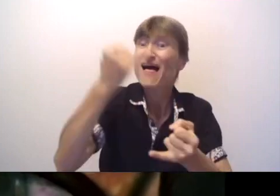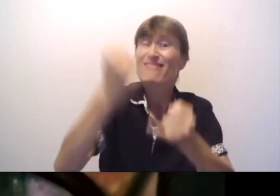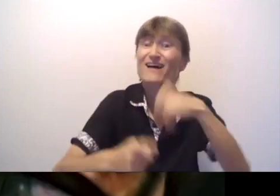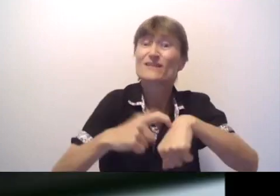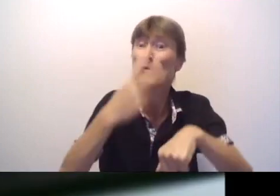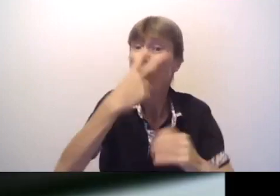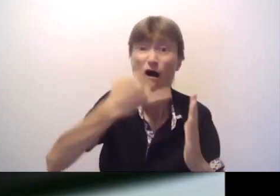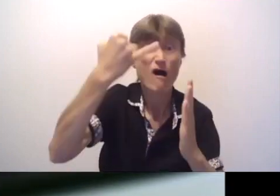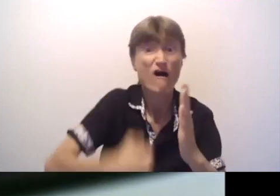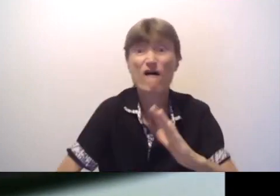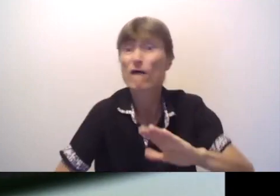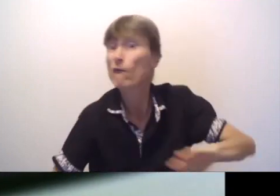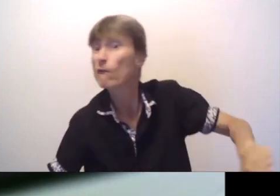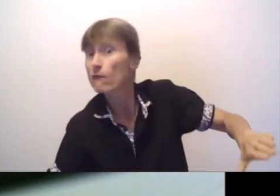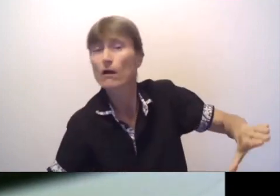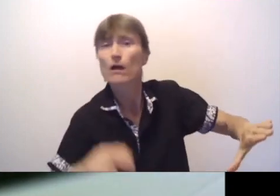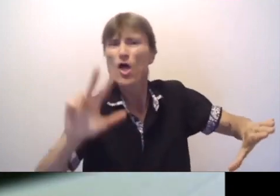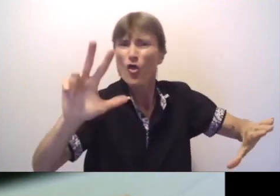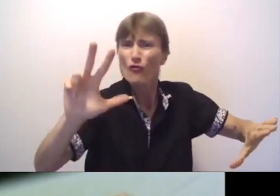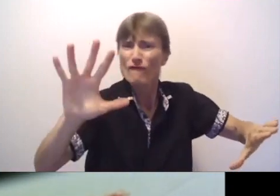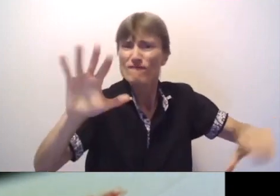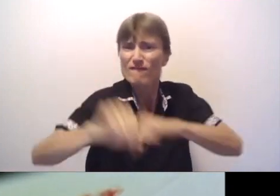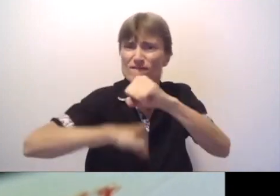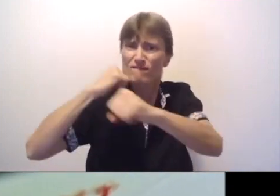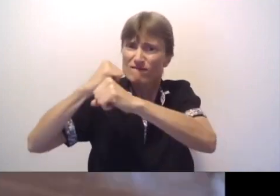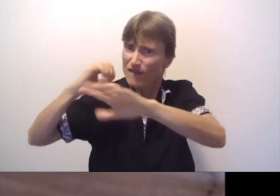amazing oh wow 35 years ago ryan created